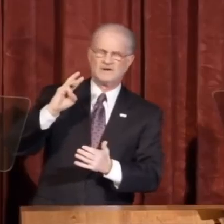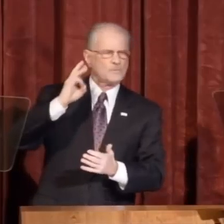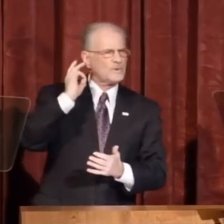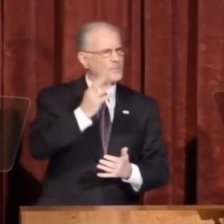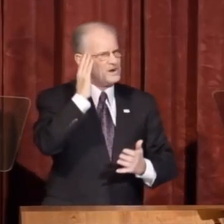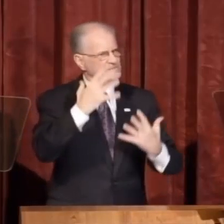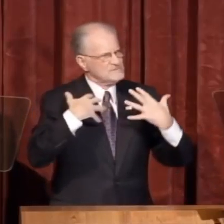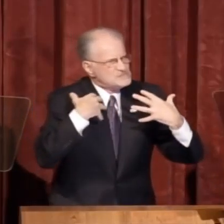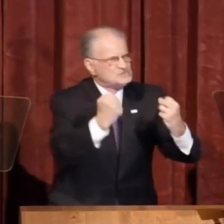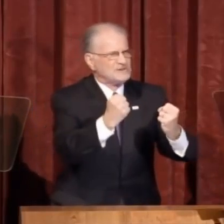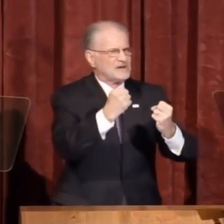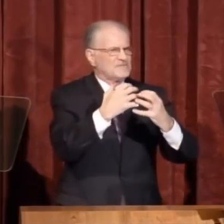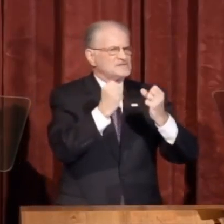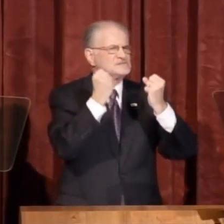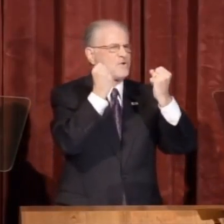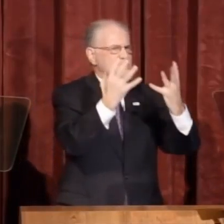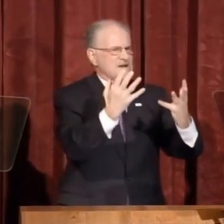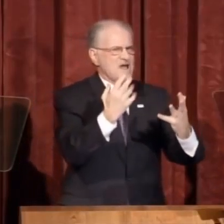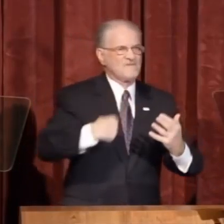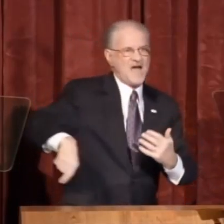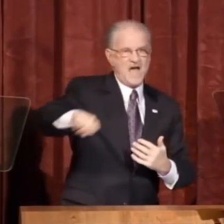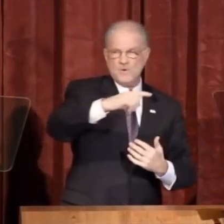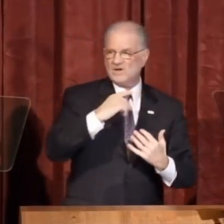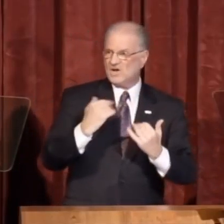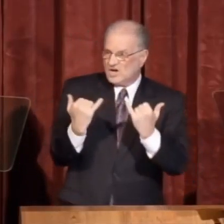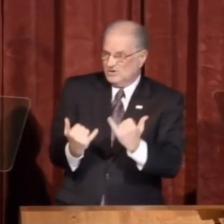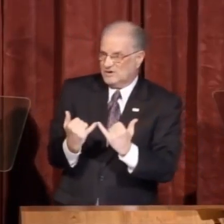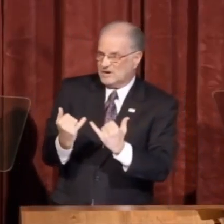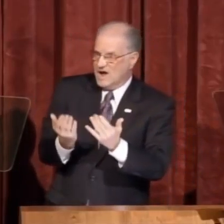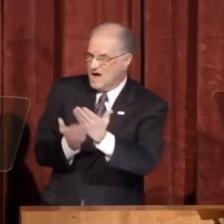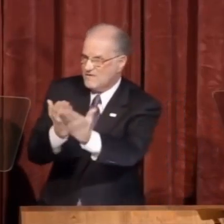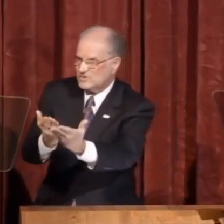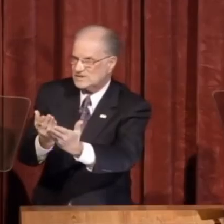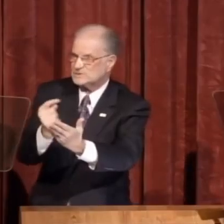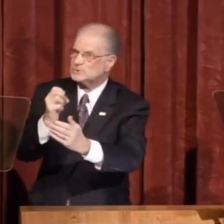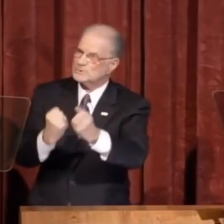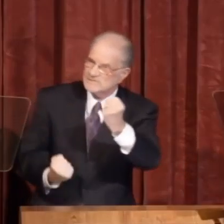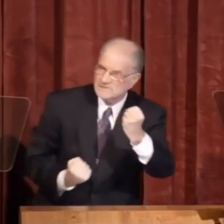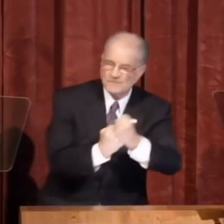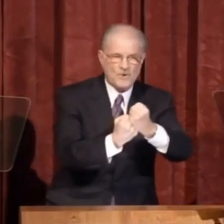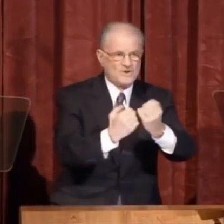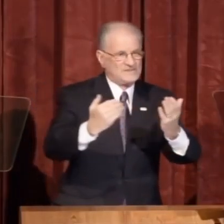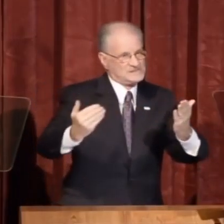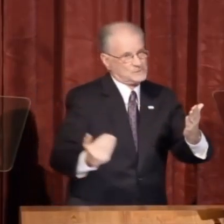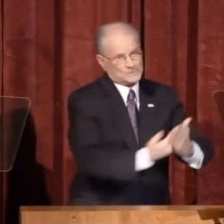So why do we dream so strongly and toil so hard